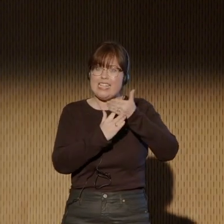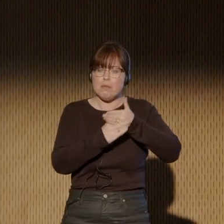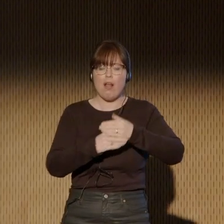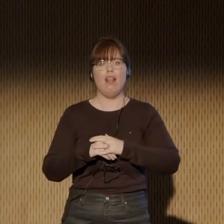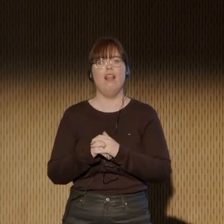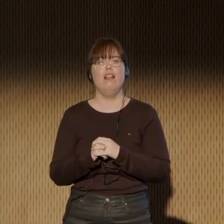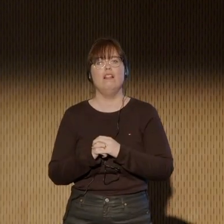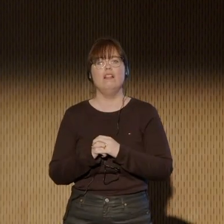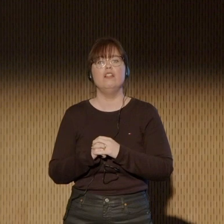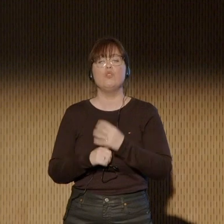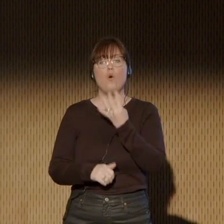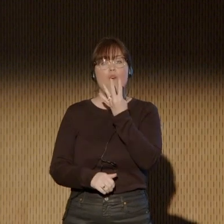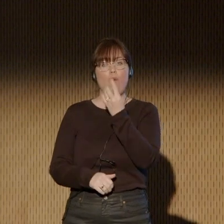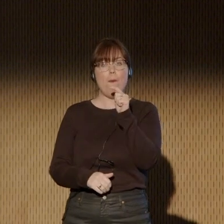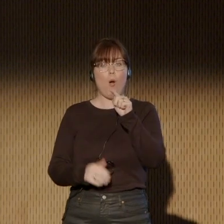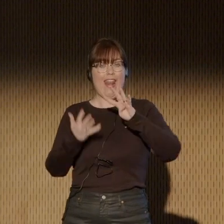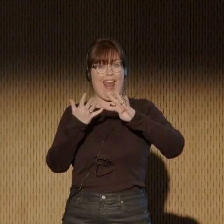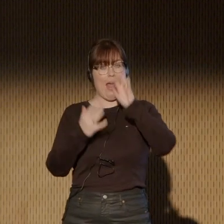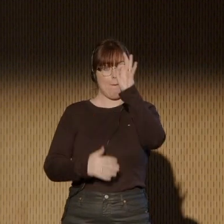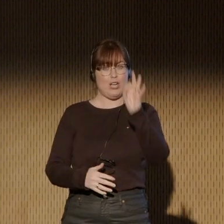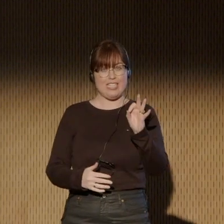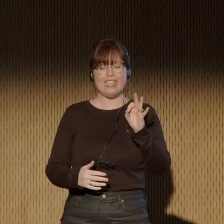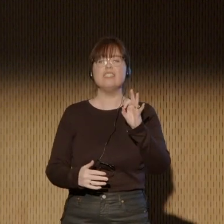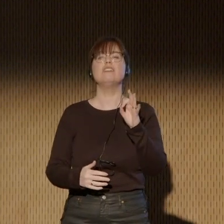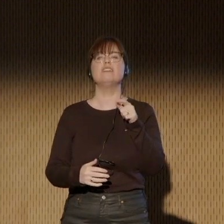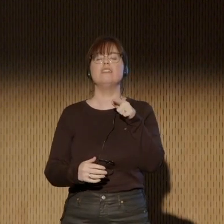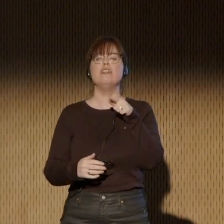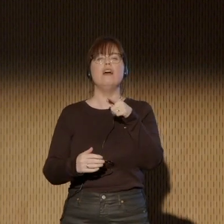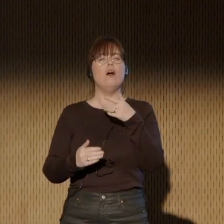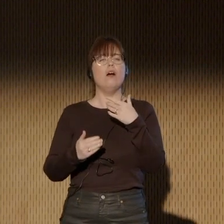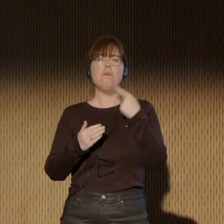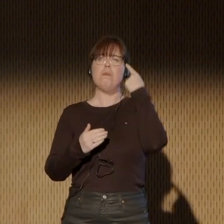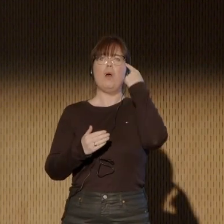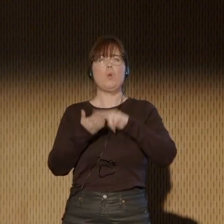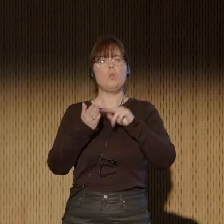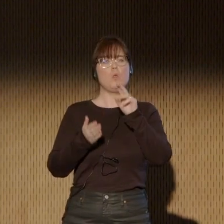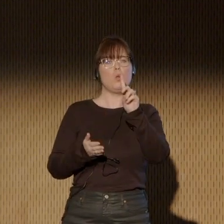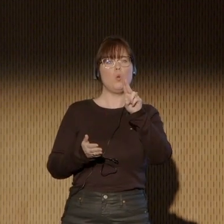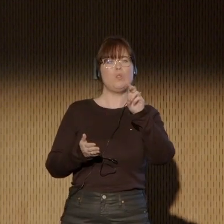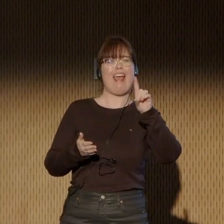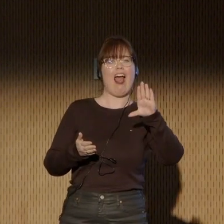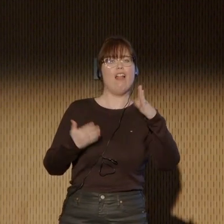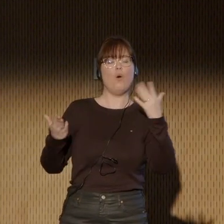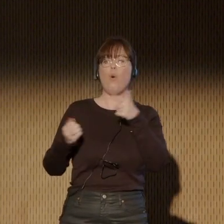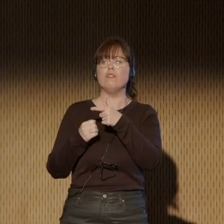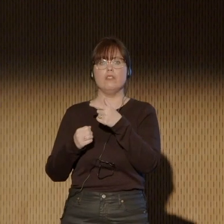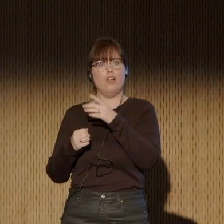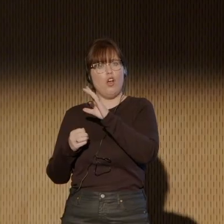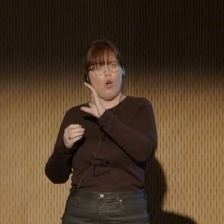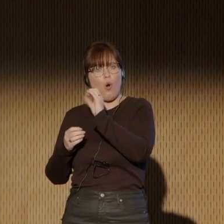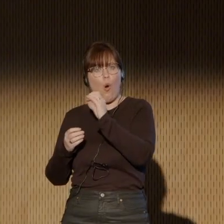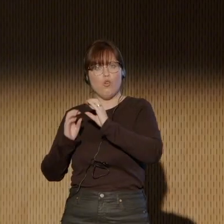4.9% of them said their implementation involved student partnership or co-creation. And then there